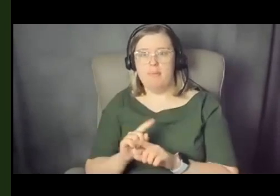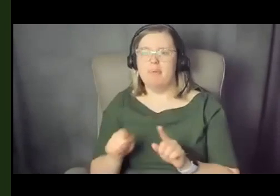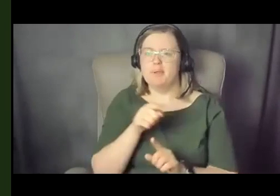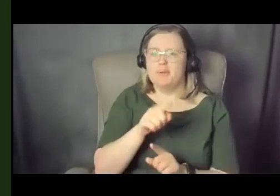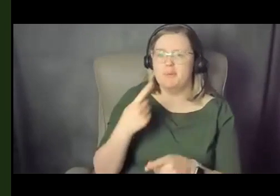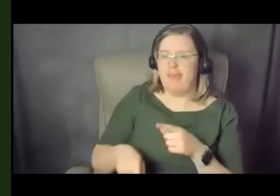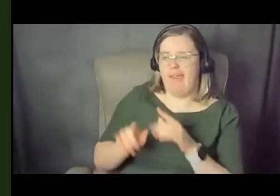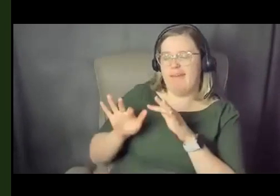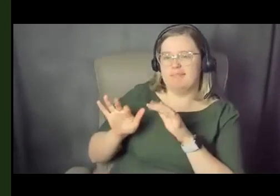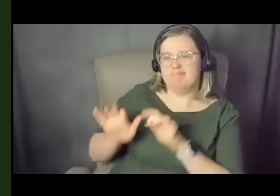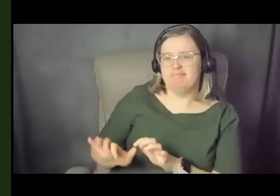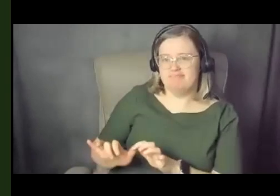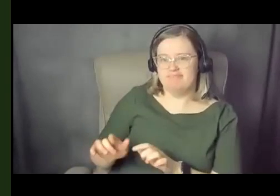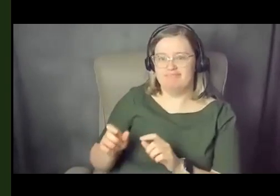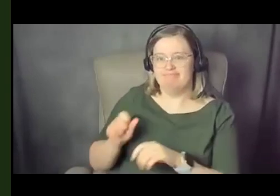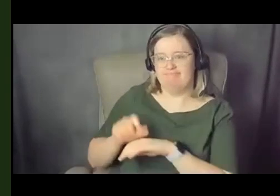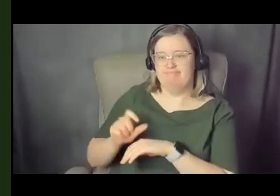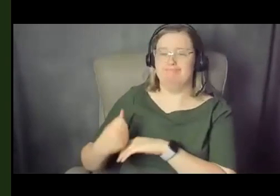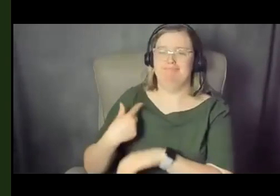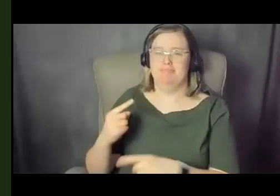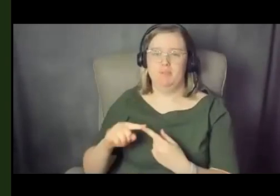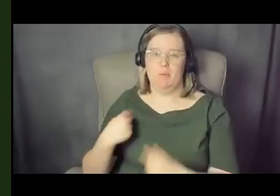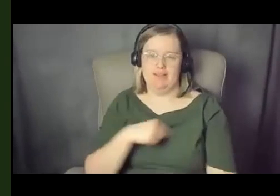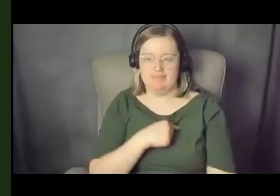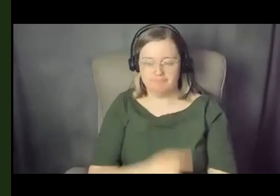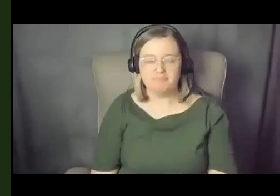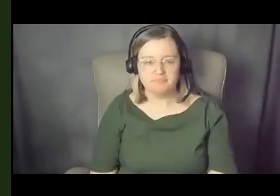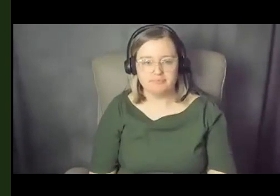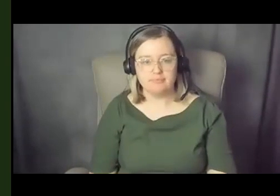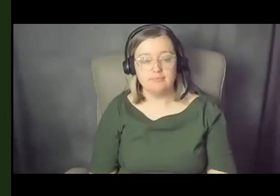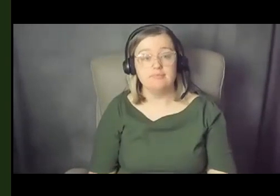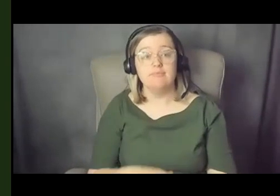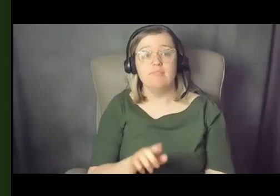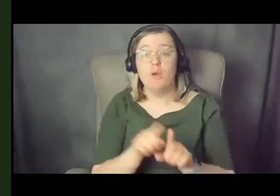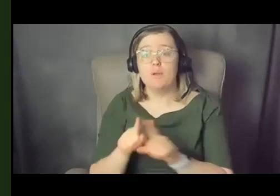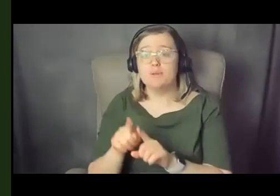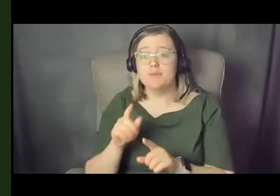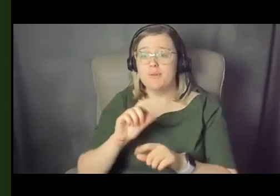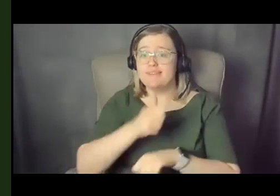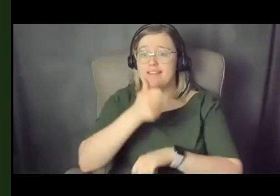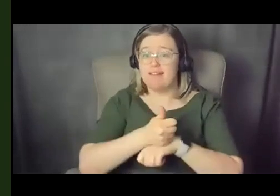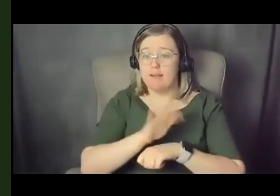I also want to talk about optimizing your screen for ASL